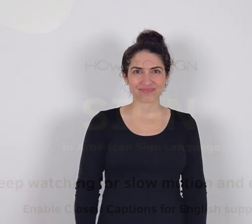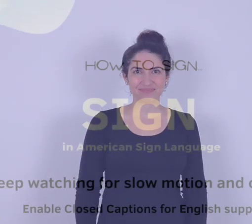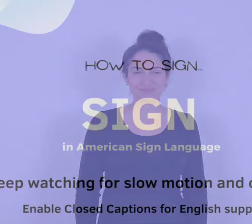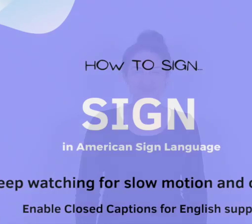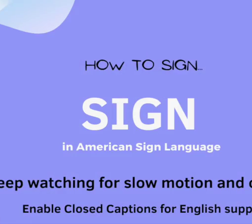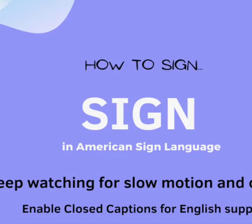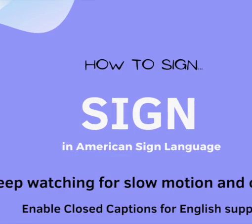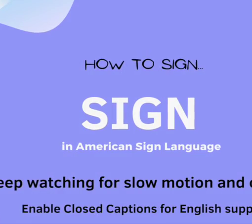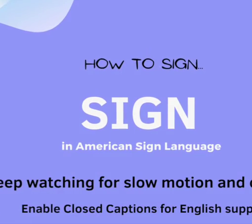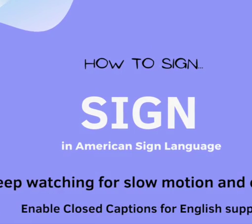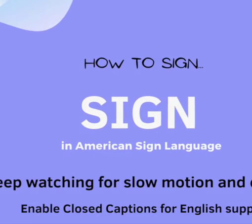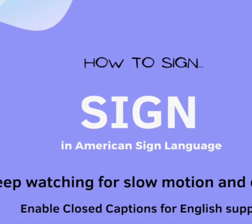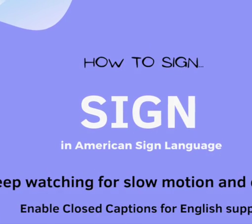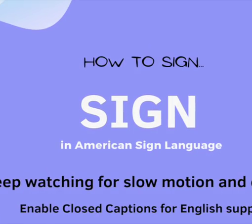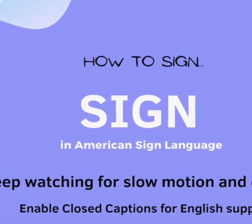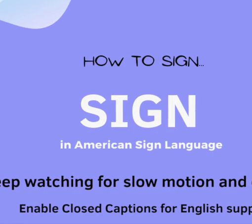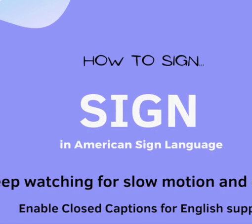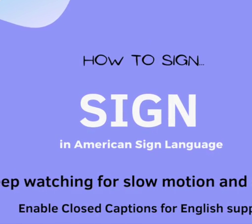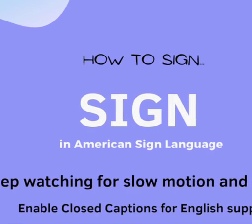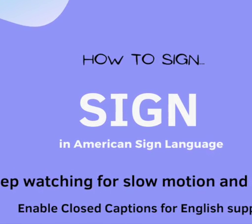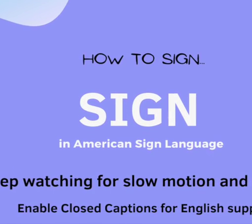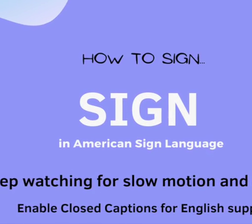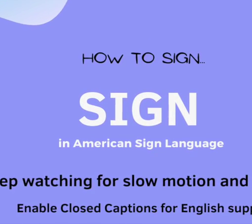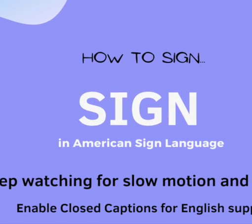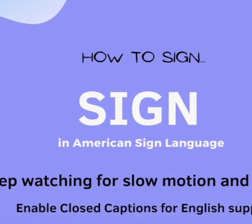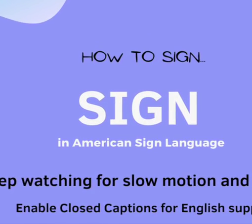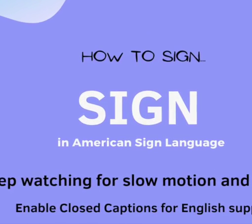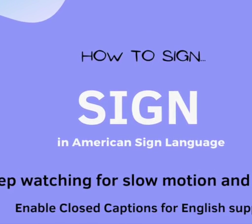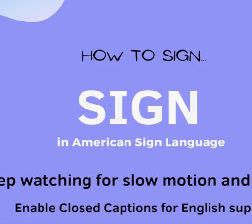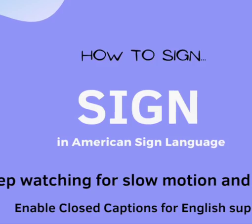Keep watching for slow motion and more context.